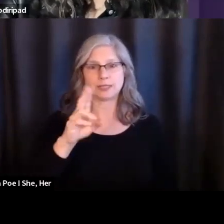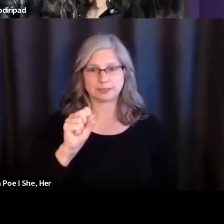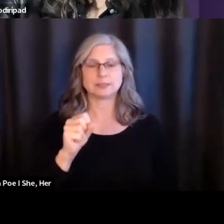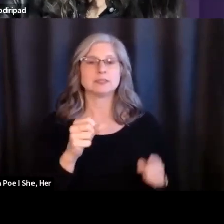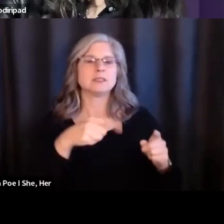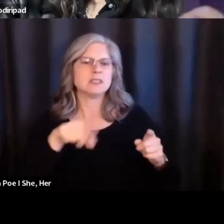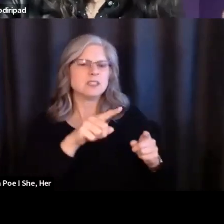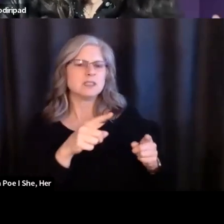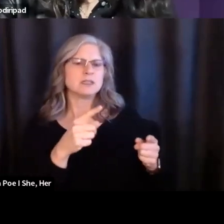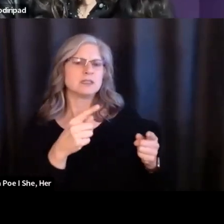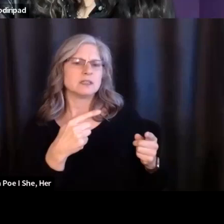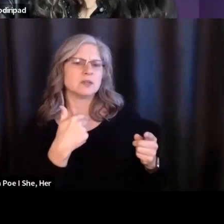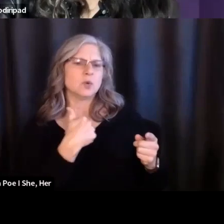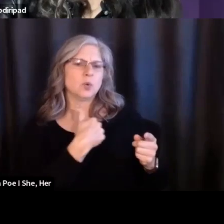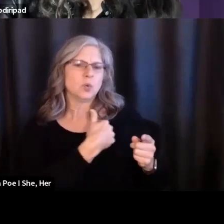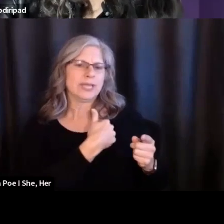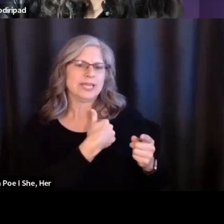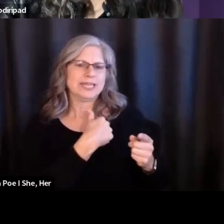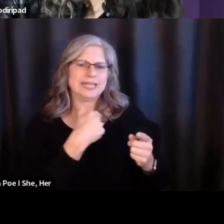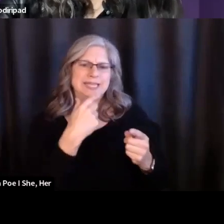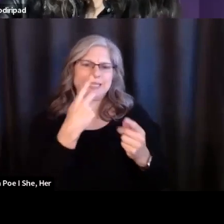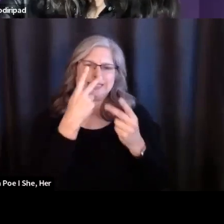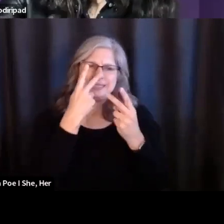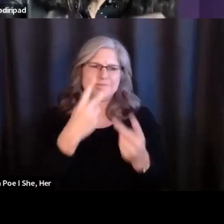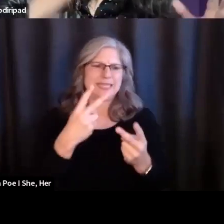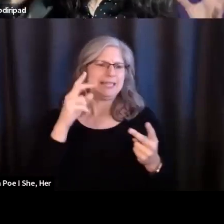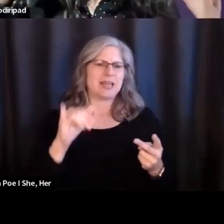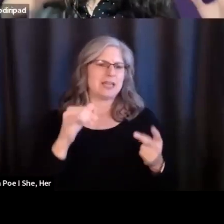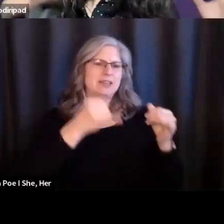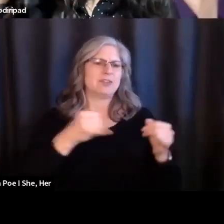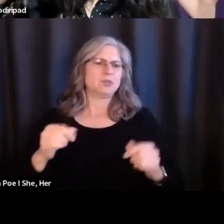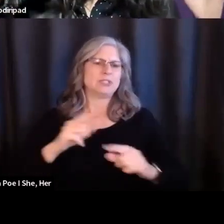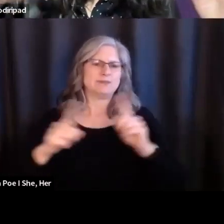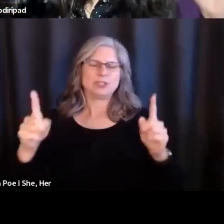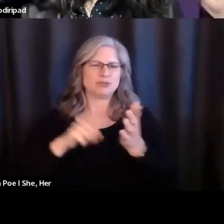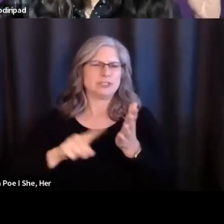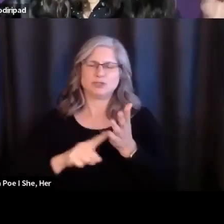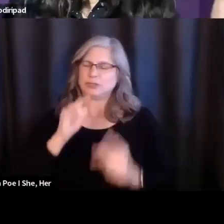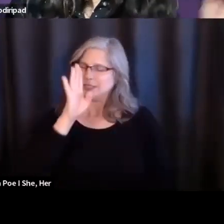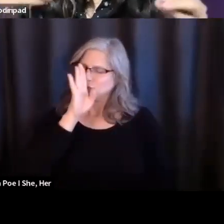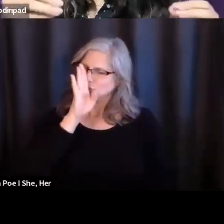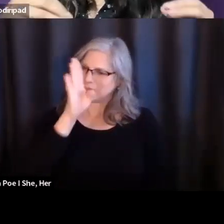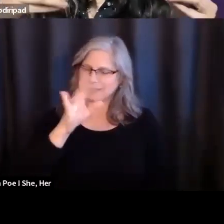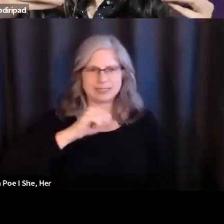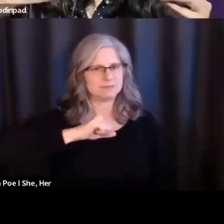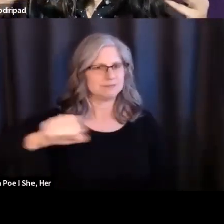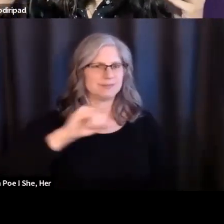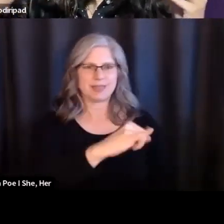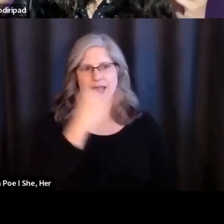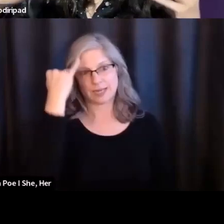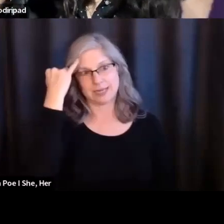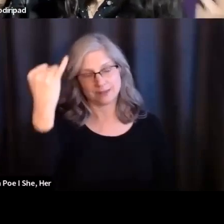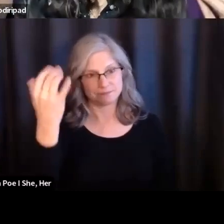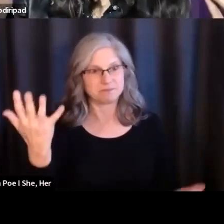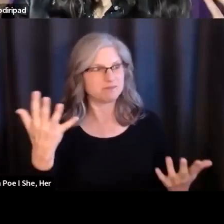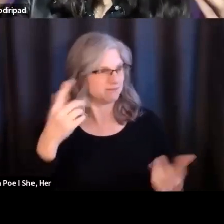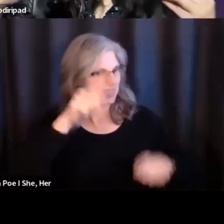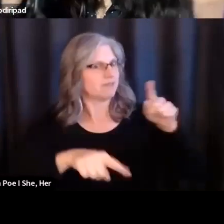we research directly pushes against that idea. So I wanted to sort of put those ideas together and give you a chance to sort of say